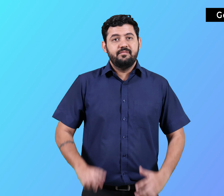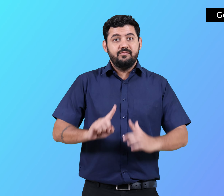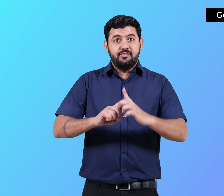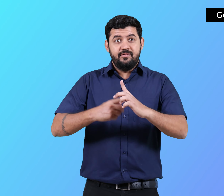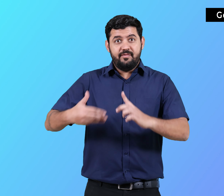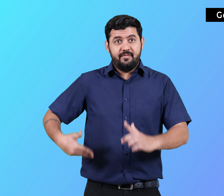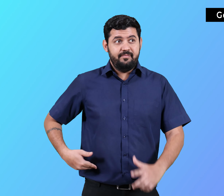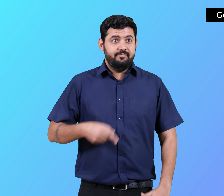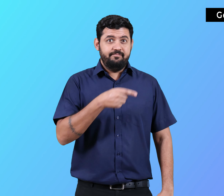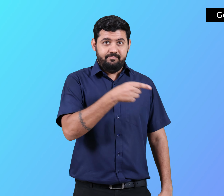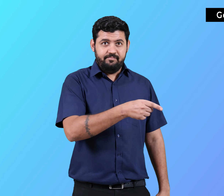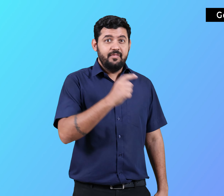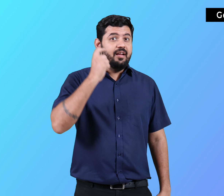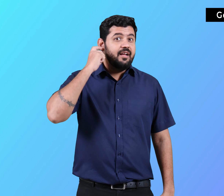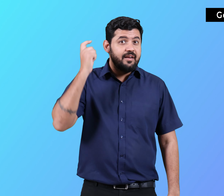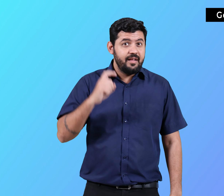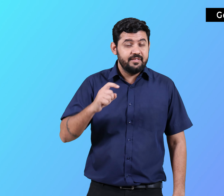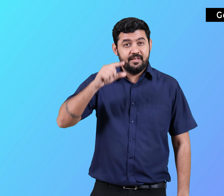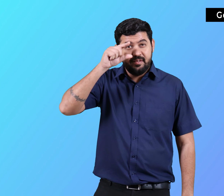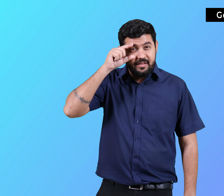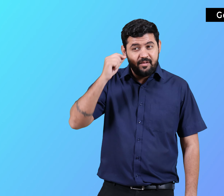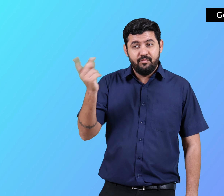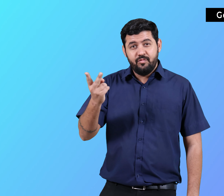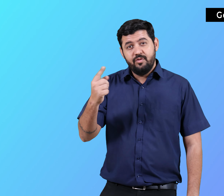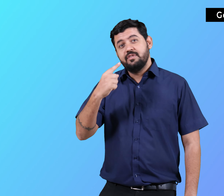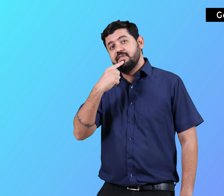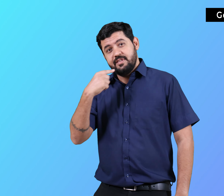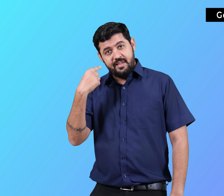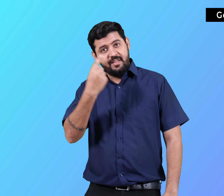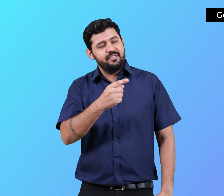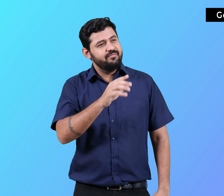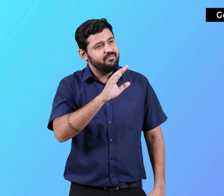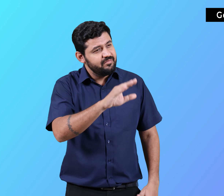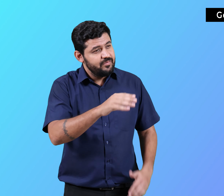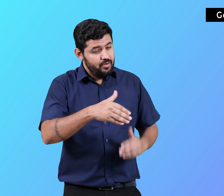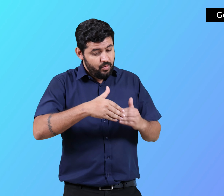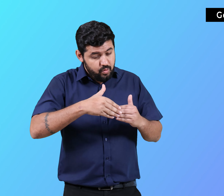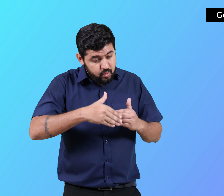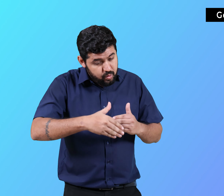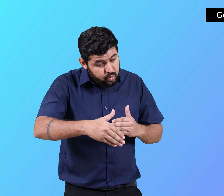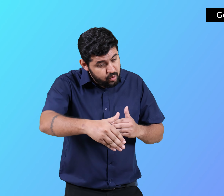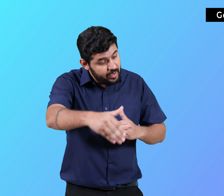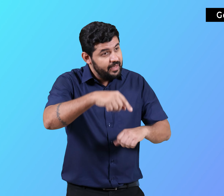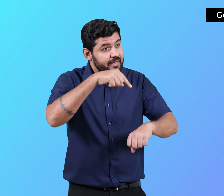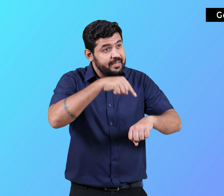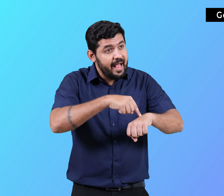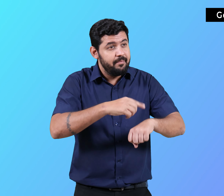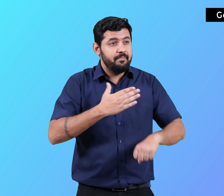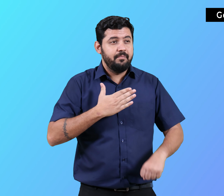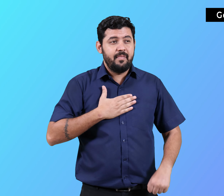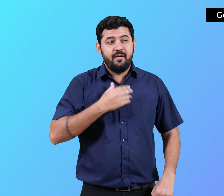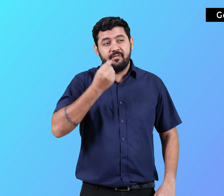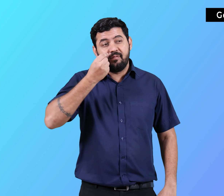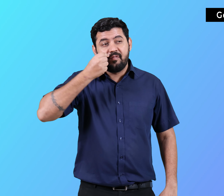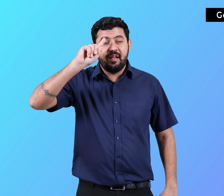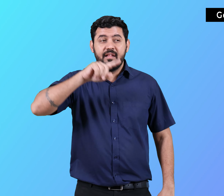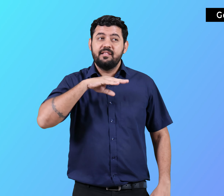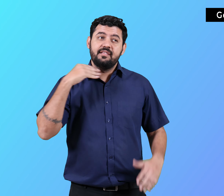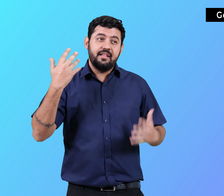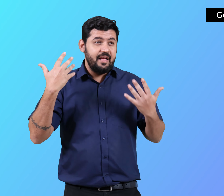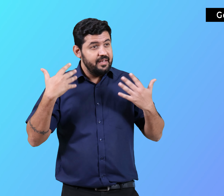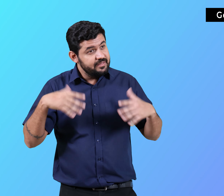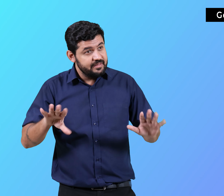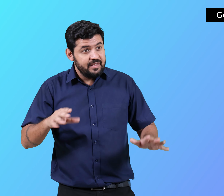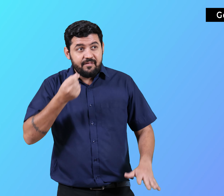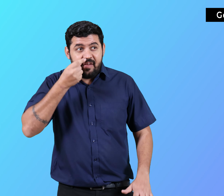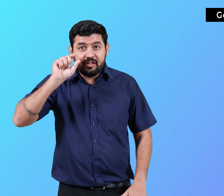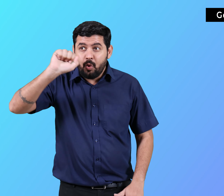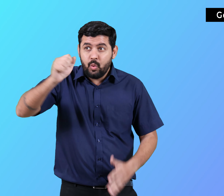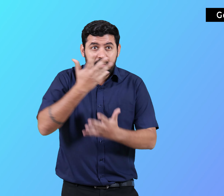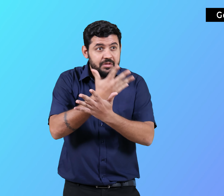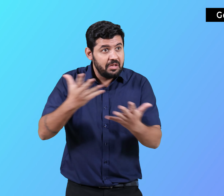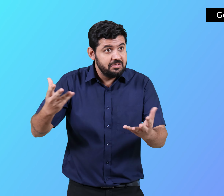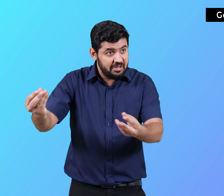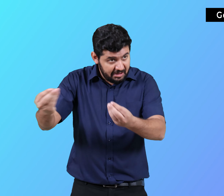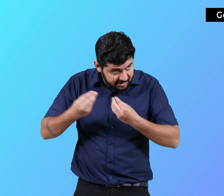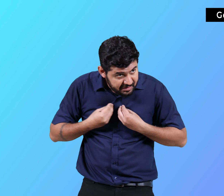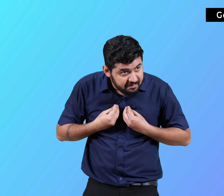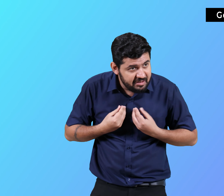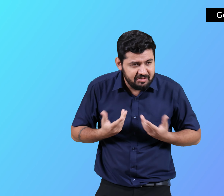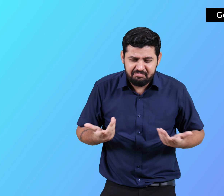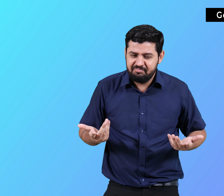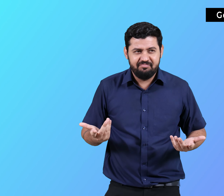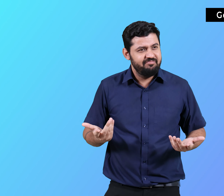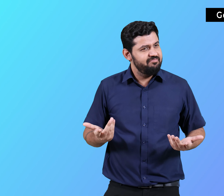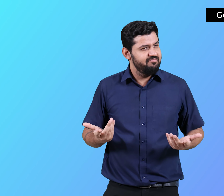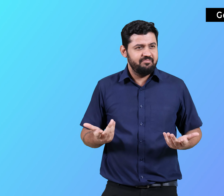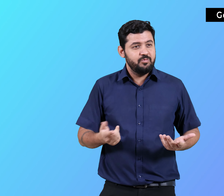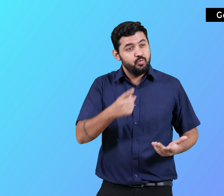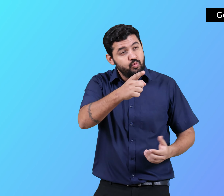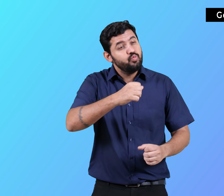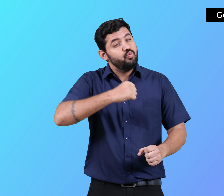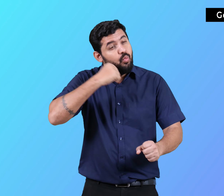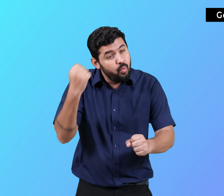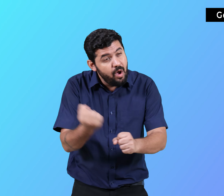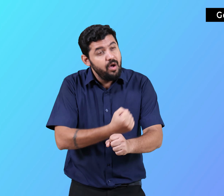Rachel and Leah answered, “We have no reason to stay here. Our father has nothing left, so we will not receive anything when he dies.